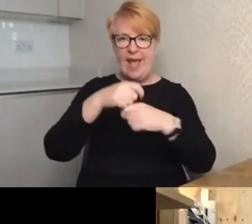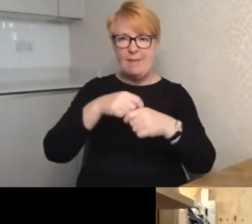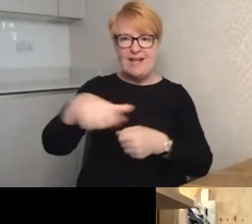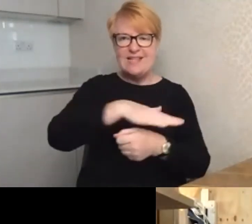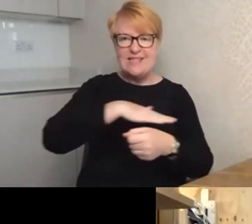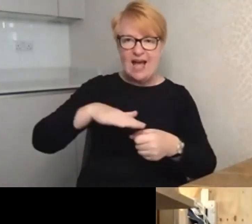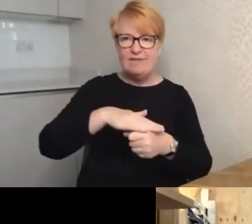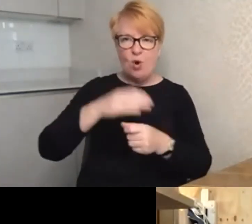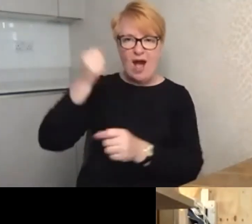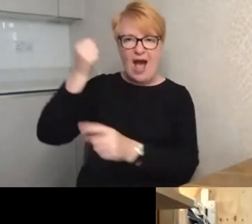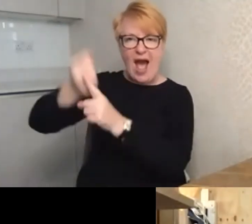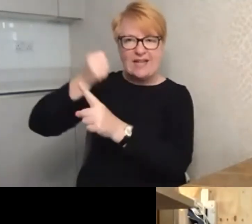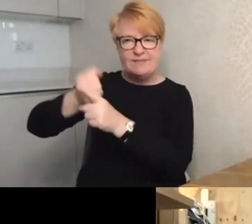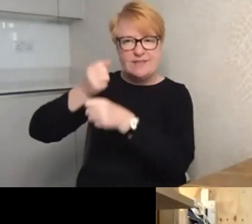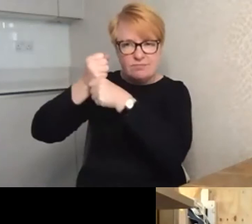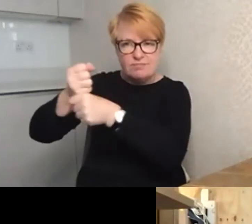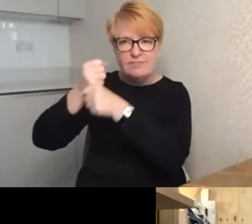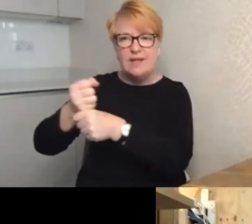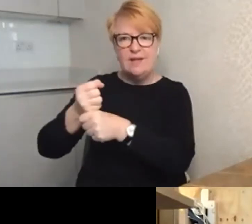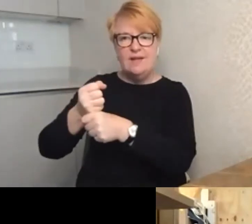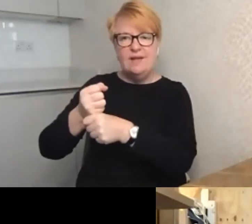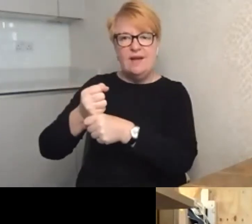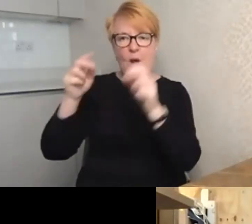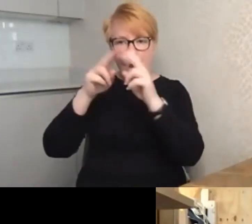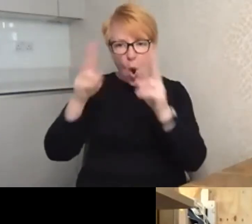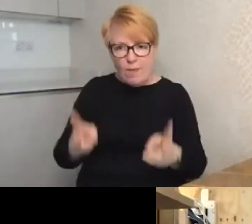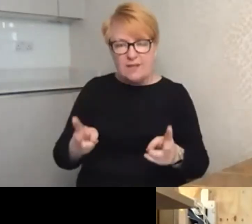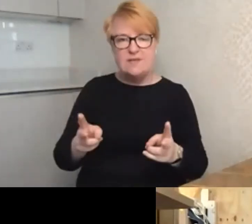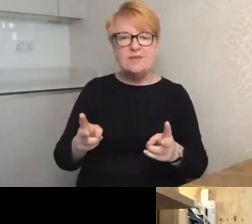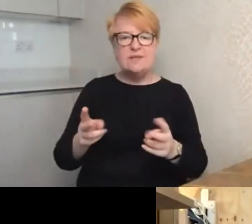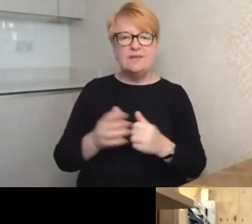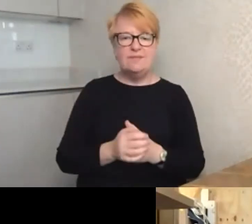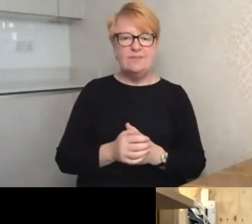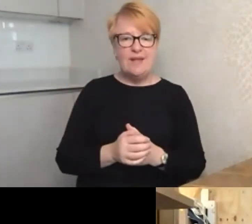homelessness and housing injustices, and Group Materials’ work from the 80s and 90s around